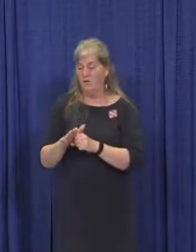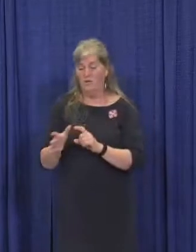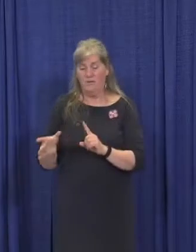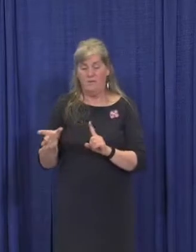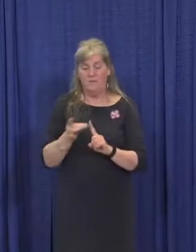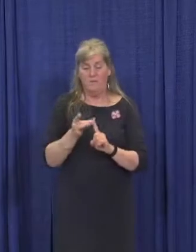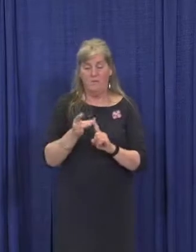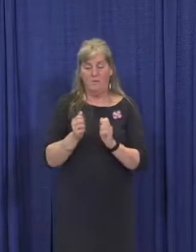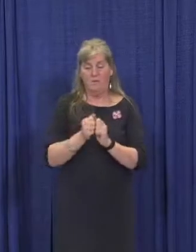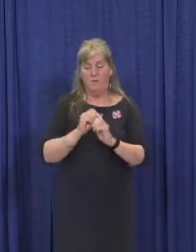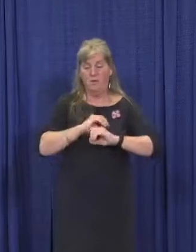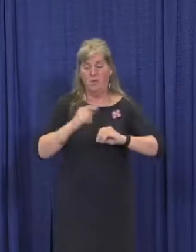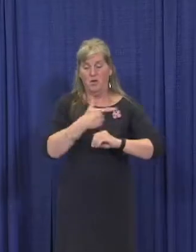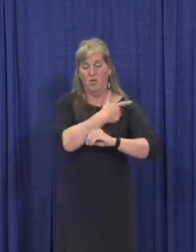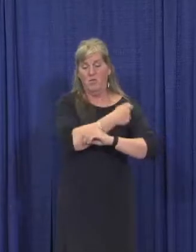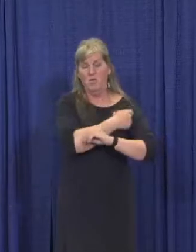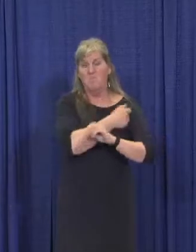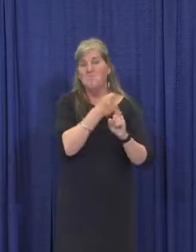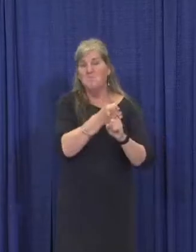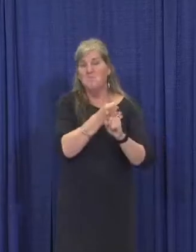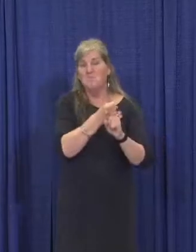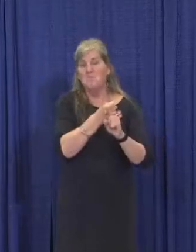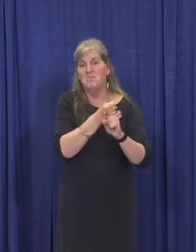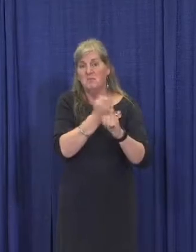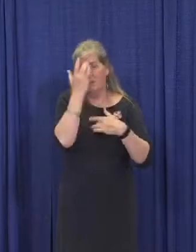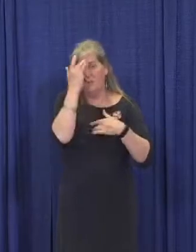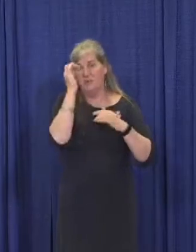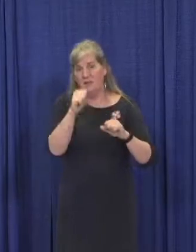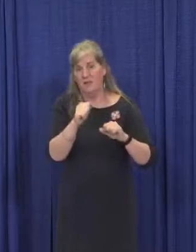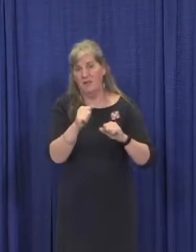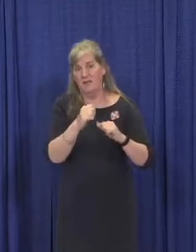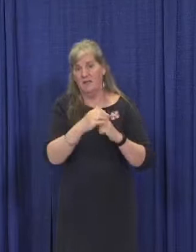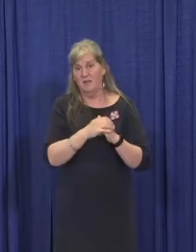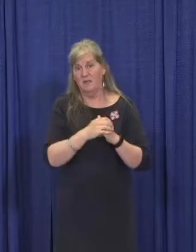unvaccinated it's powerful and when you are vaccinated is not